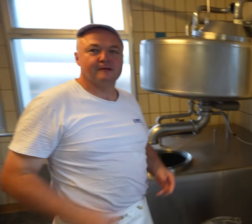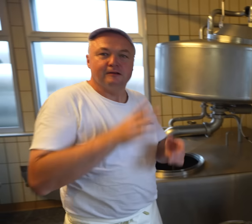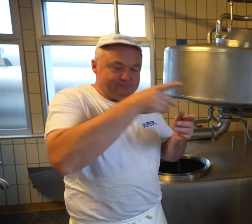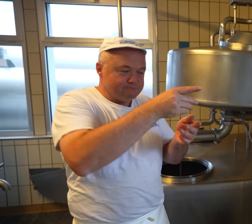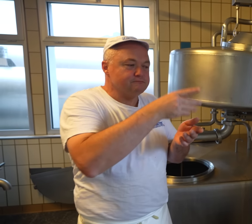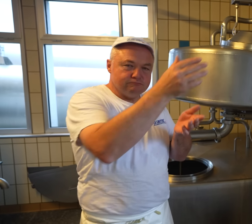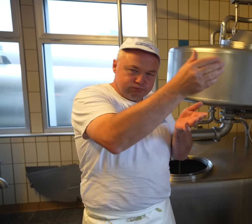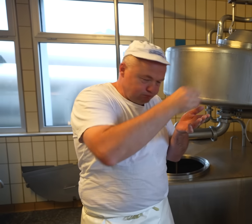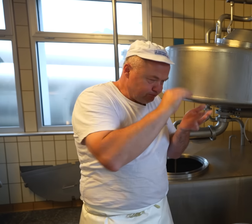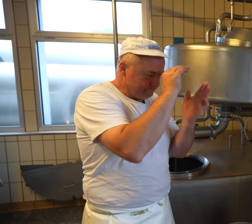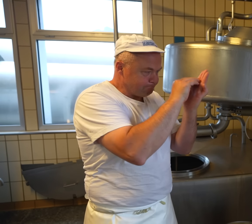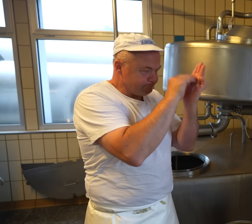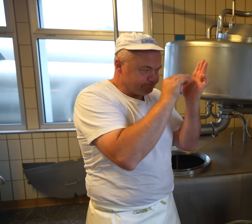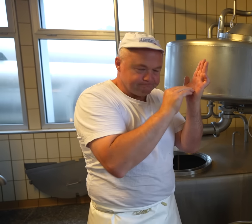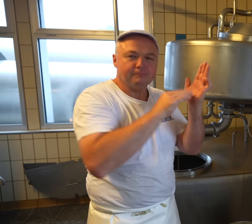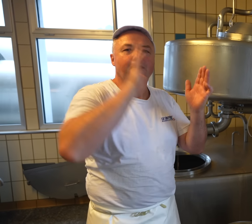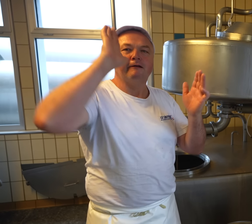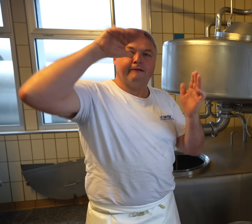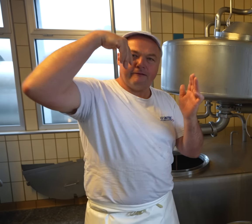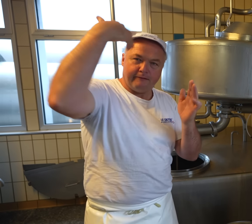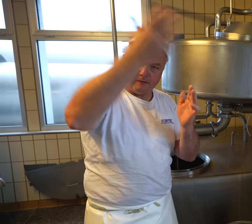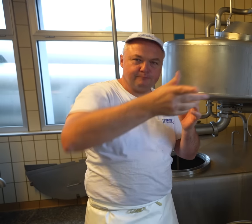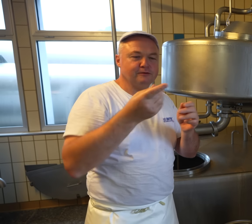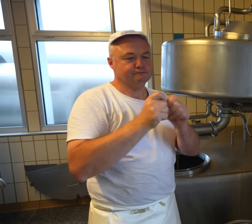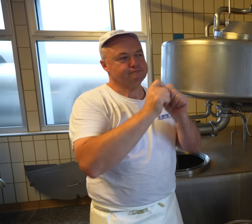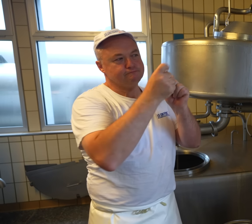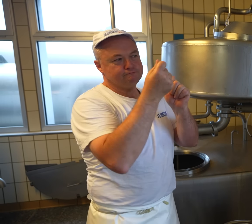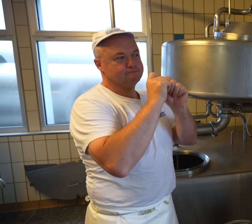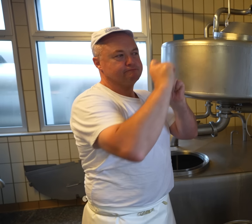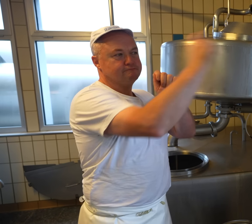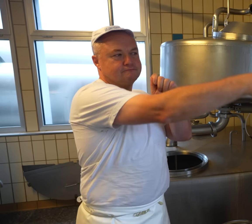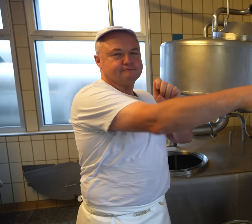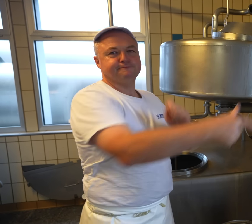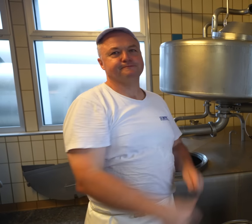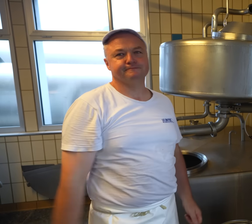We will note down the total weight, and then pay the farm.